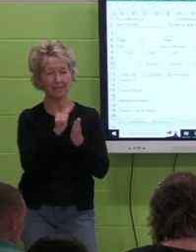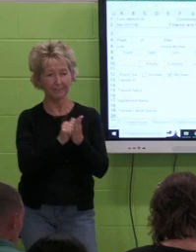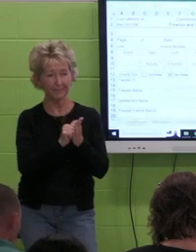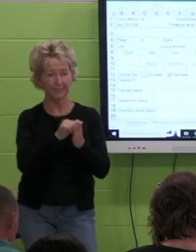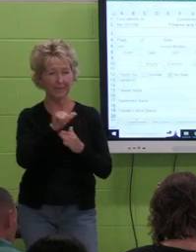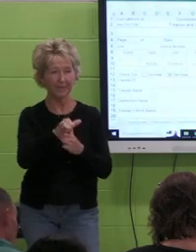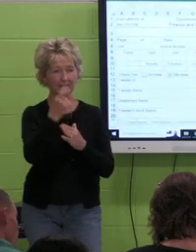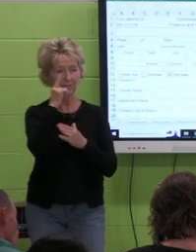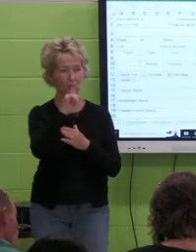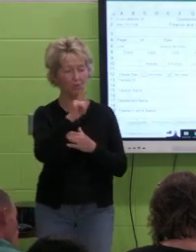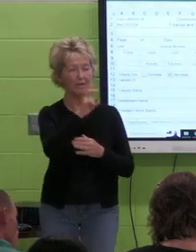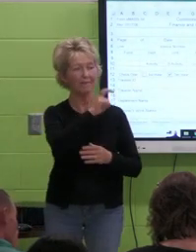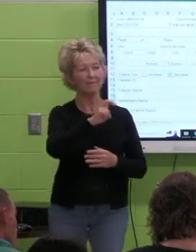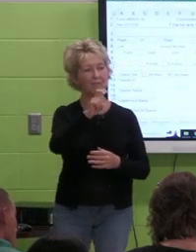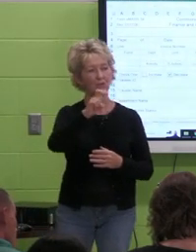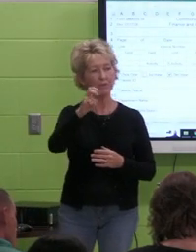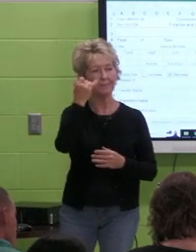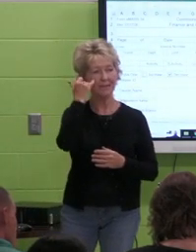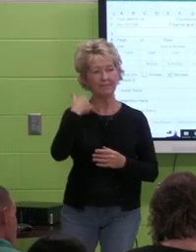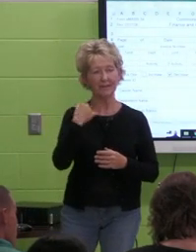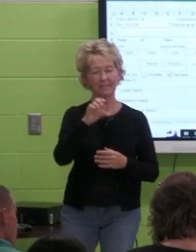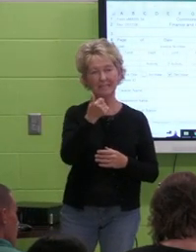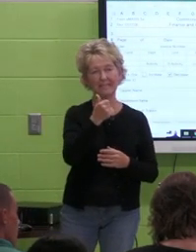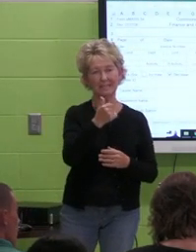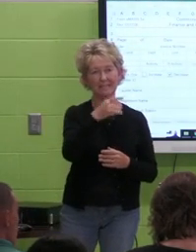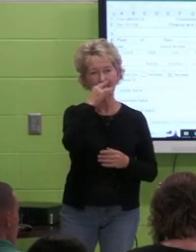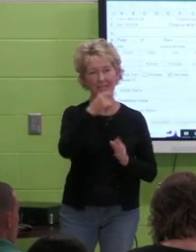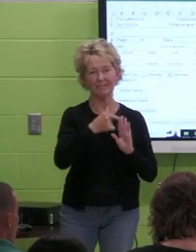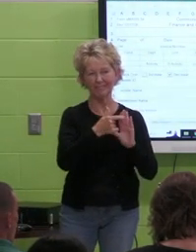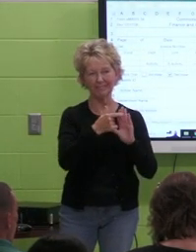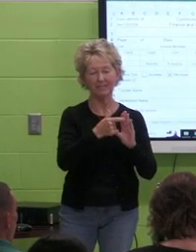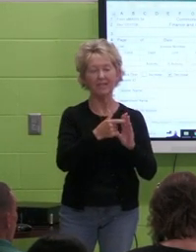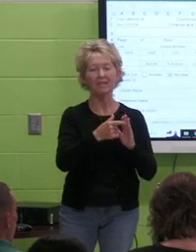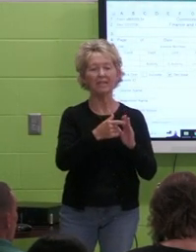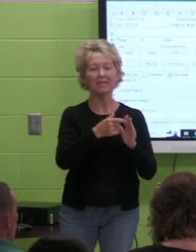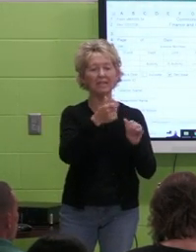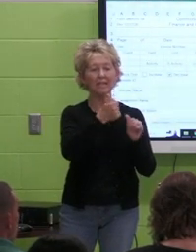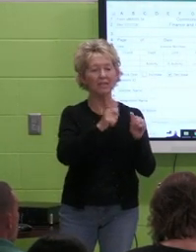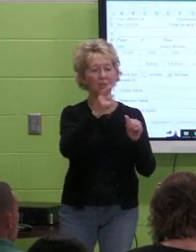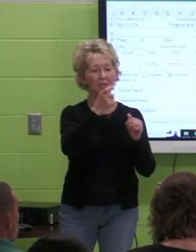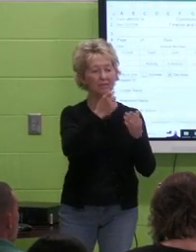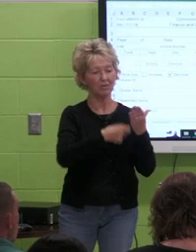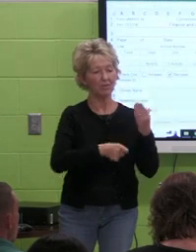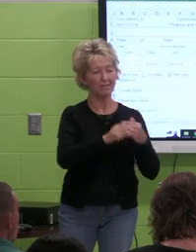take a field trip you've got 10 kids you're going to take it's going to cost each of them $10 they